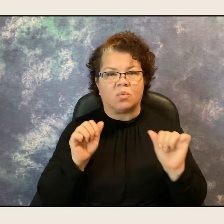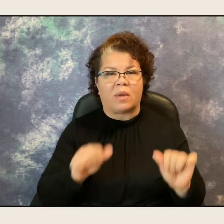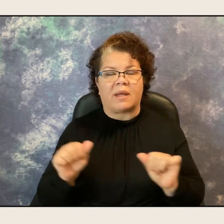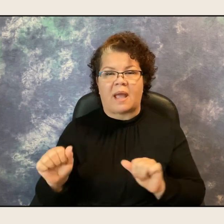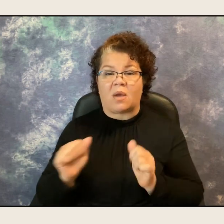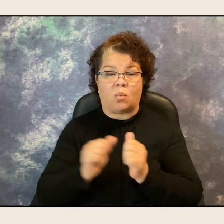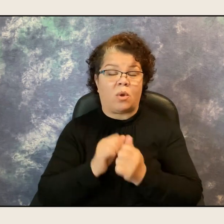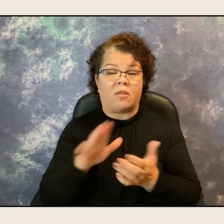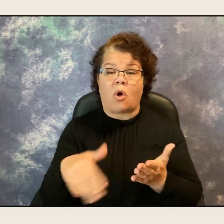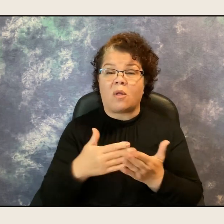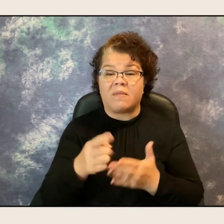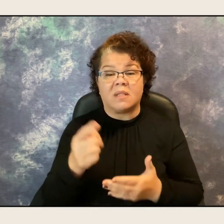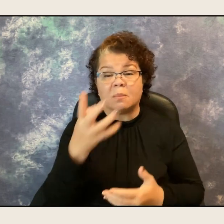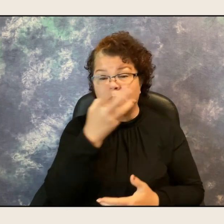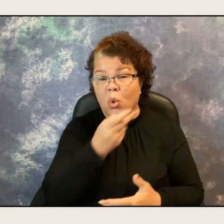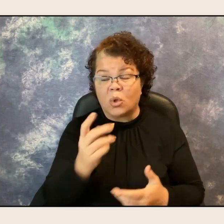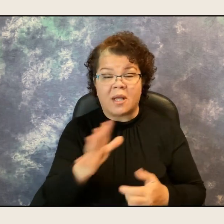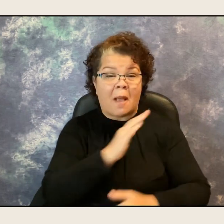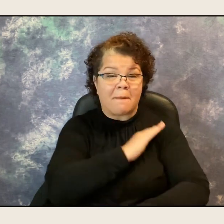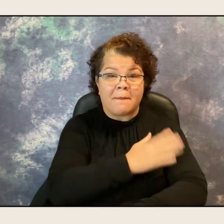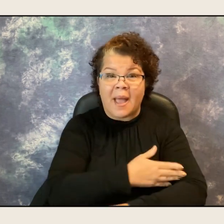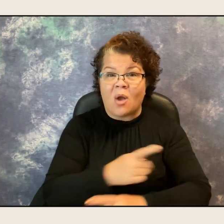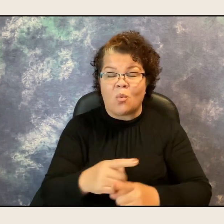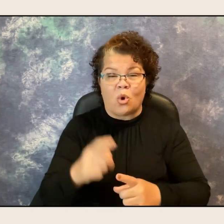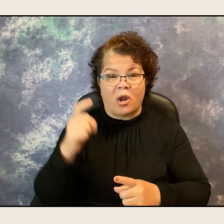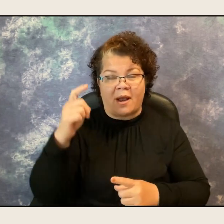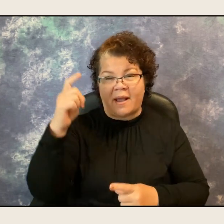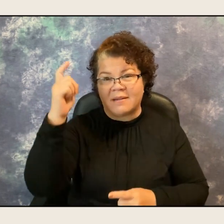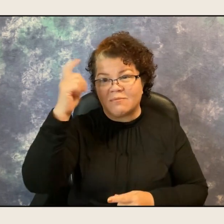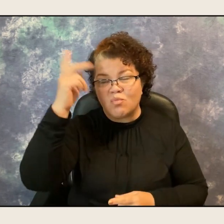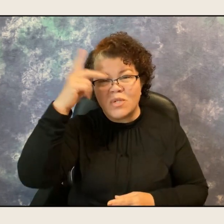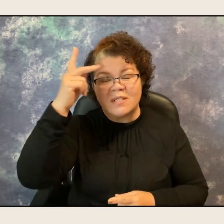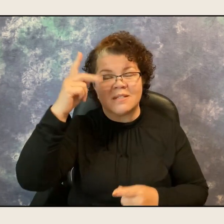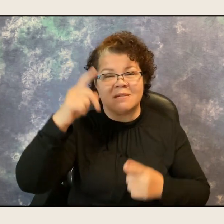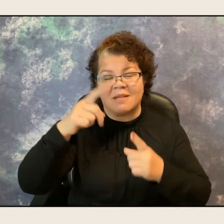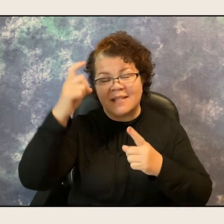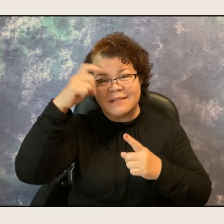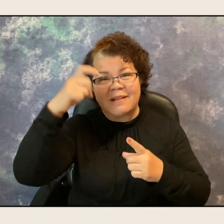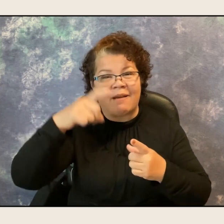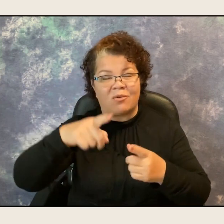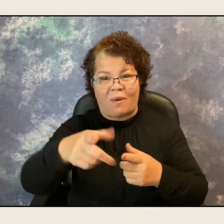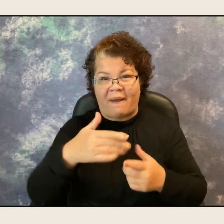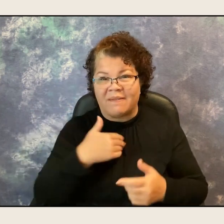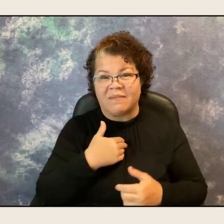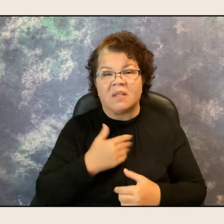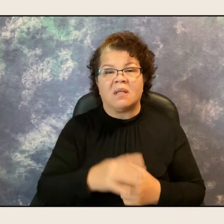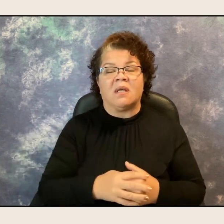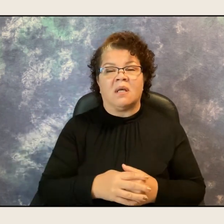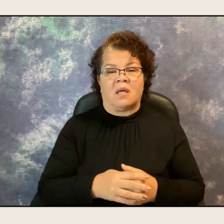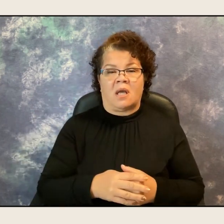and insight and wisdom that you all are sharing. From Catherine Maurice,